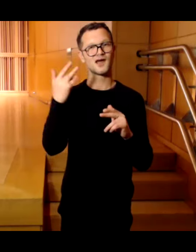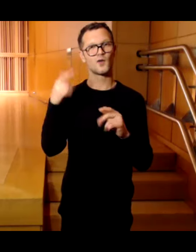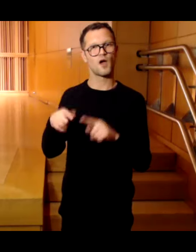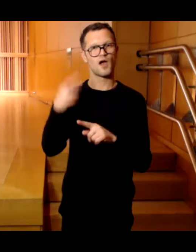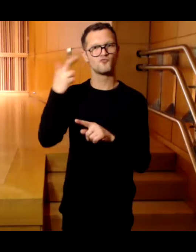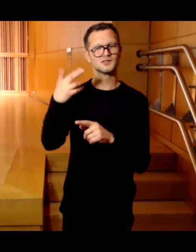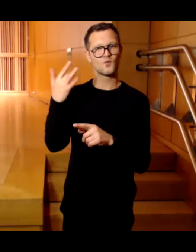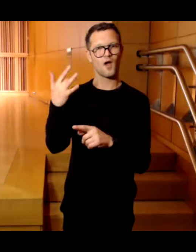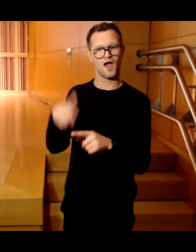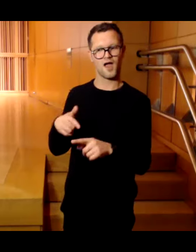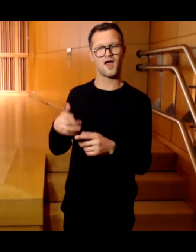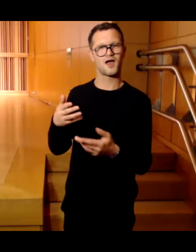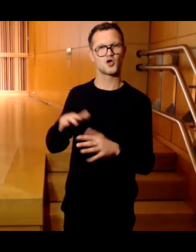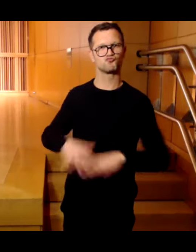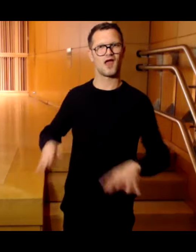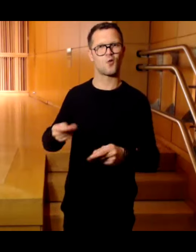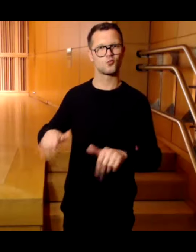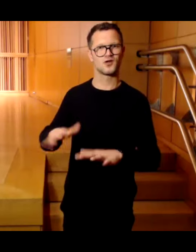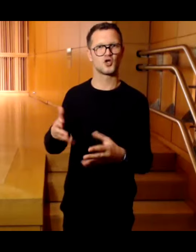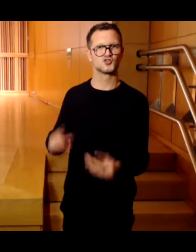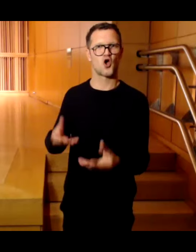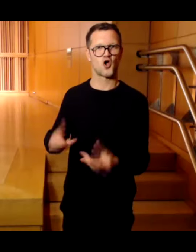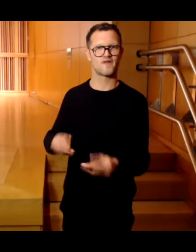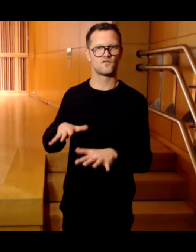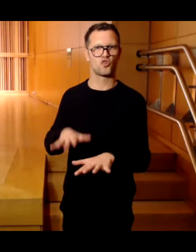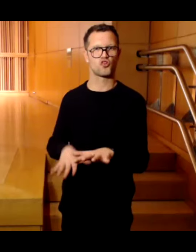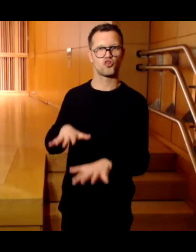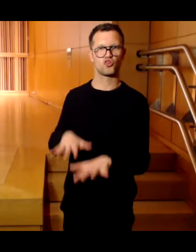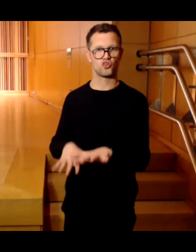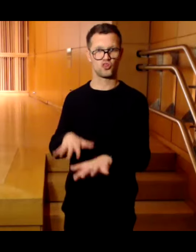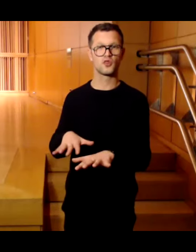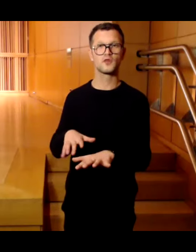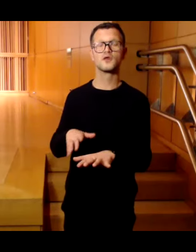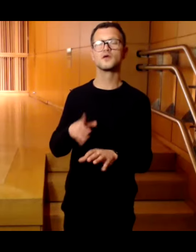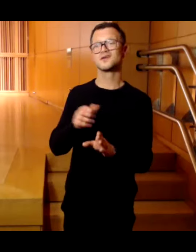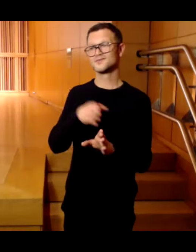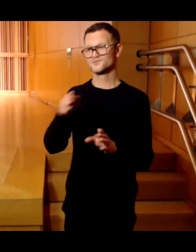Eventually, the property. directly adjacent to the church was bought by some enterprising black entrepreneur.